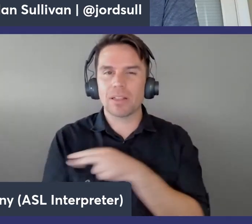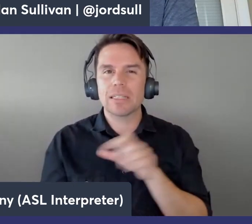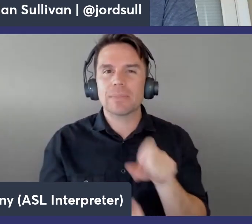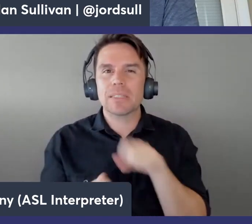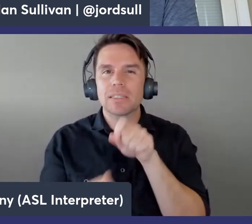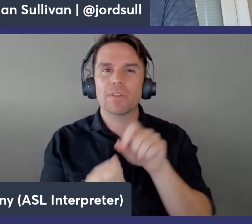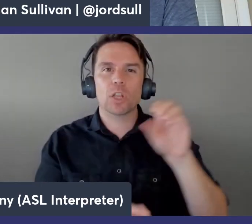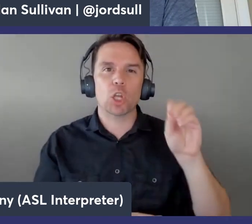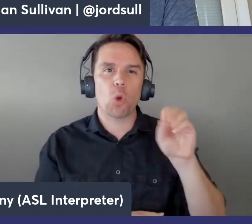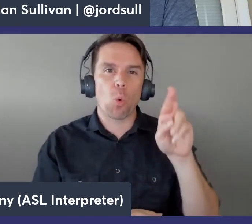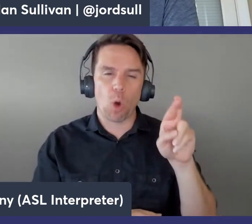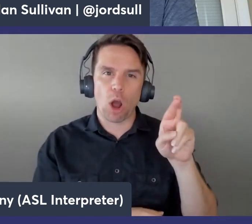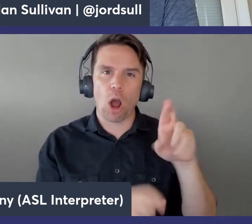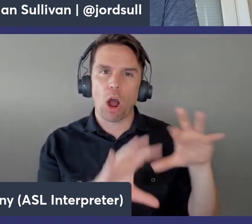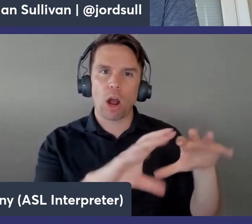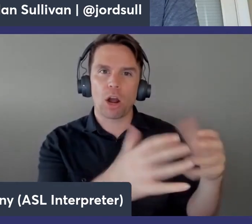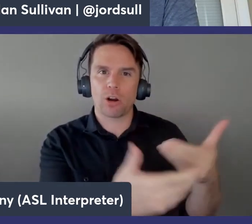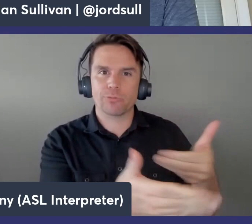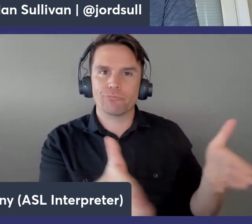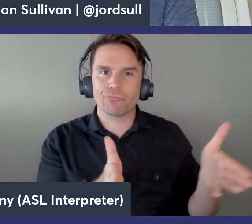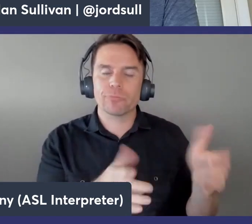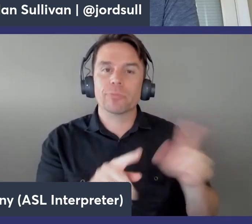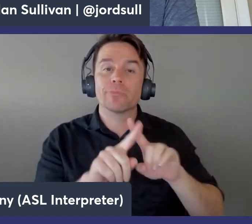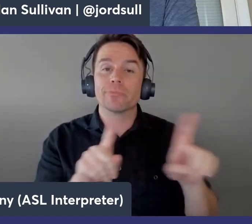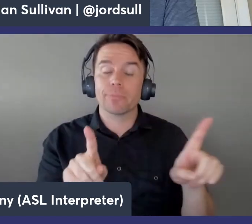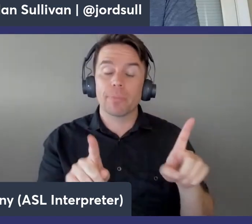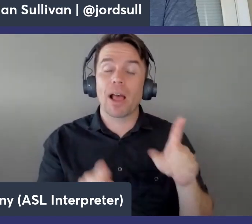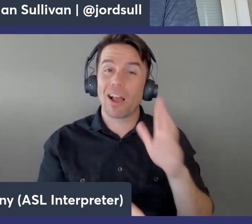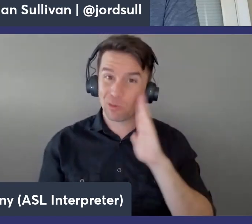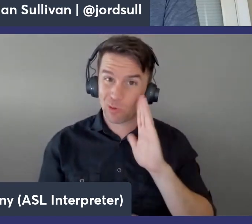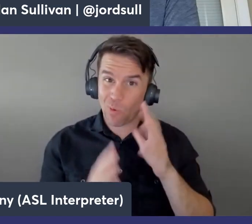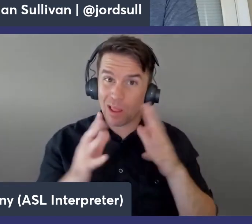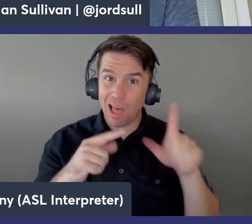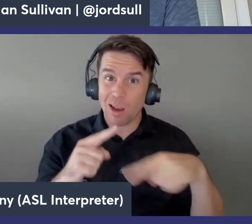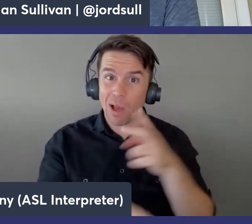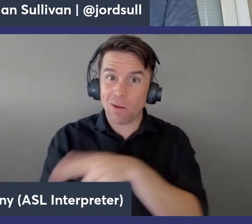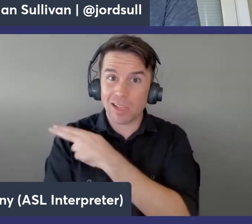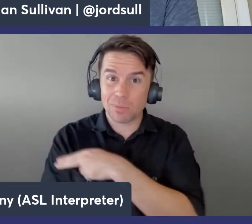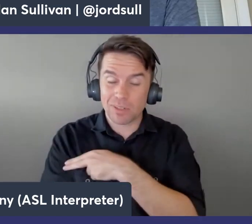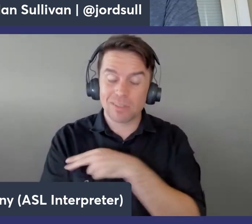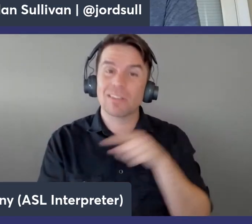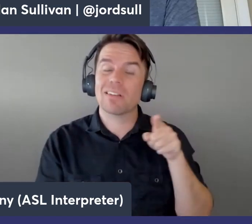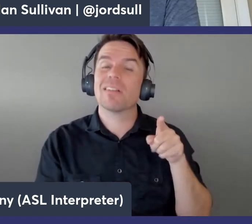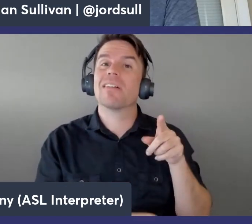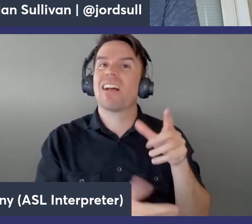but hospitals make a lotta their money in the OR suite. That's why surgeons get paid so much money.